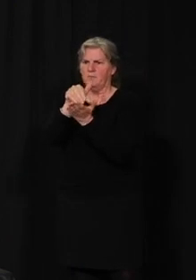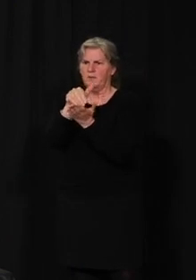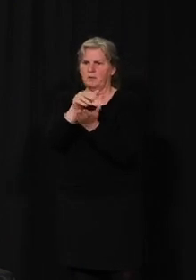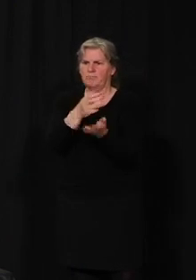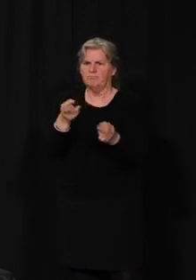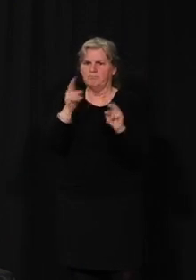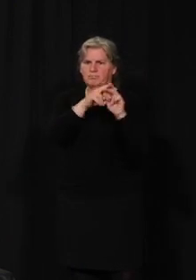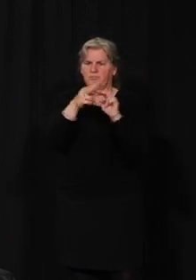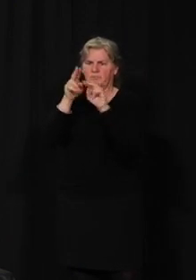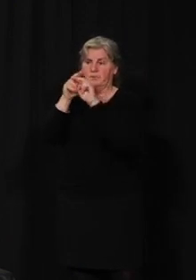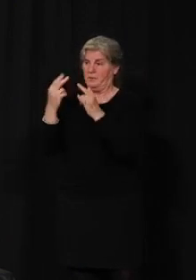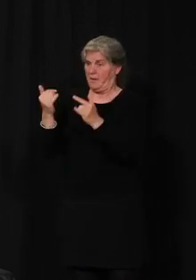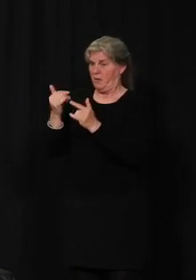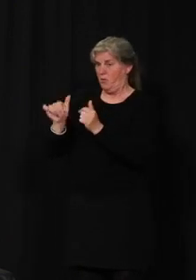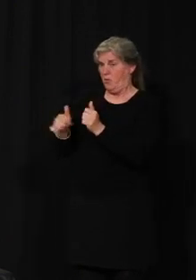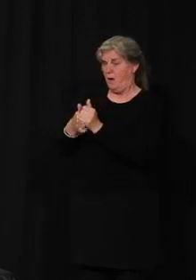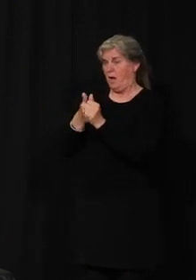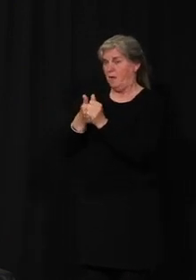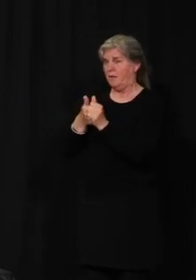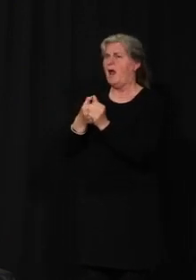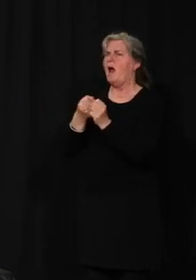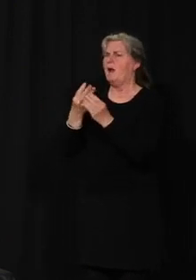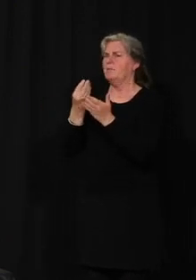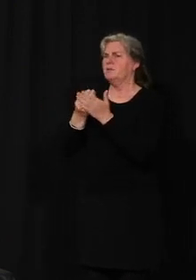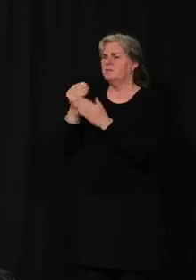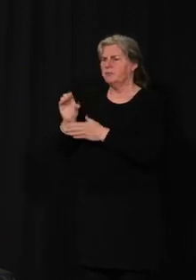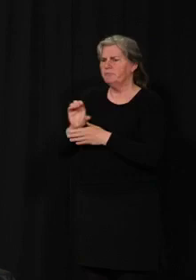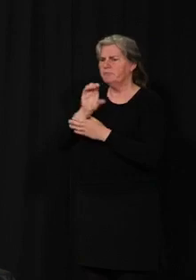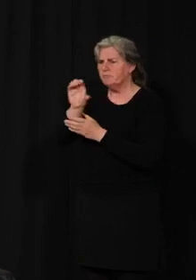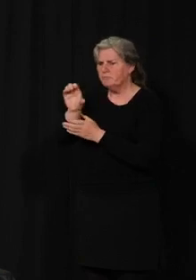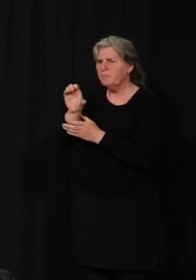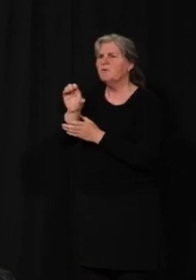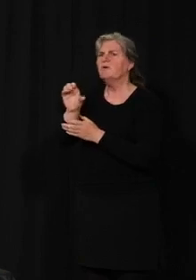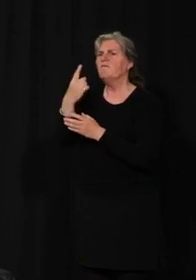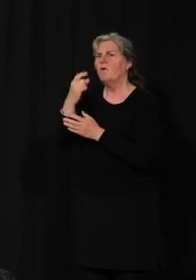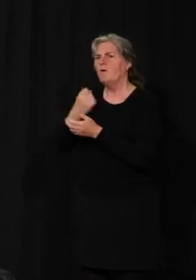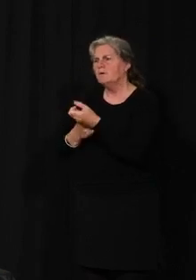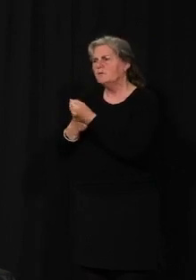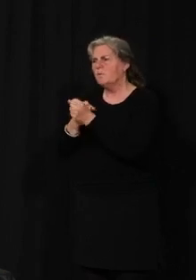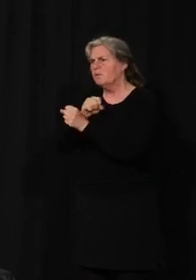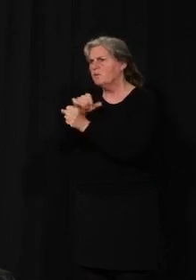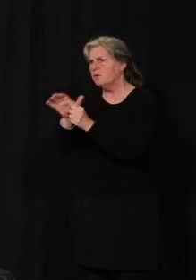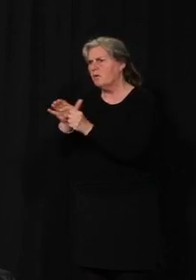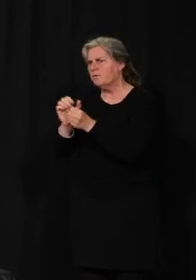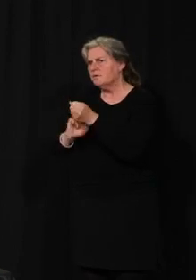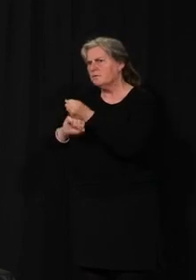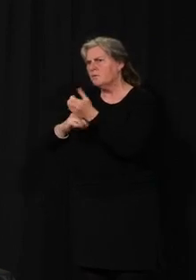Do you have an updated figure fr us on how much all of the COVID aid programs are costing both fr